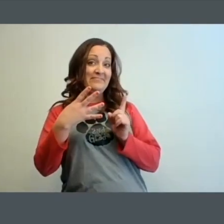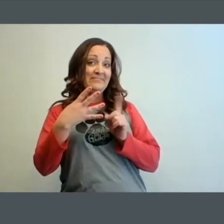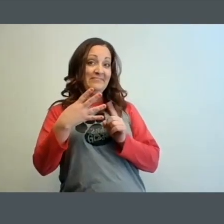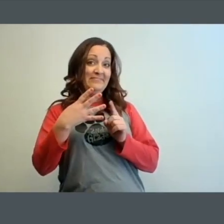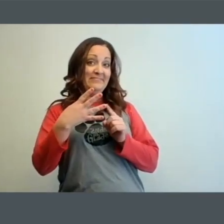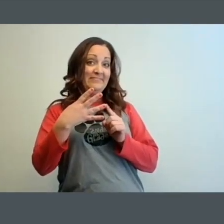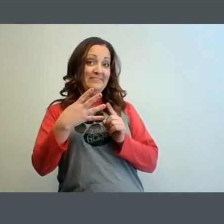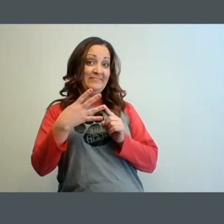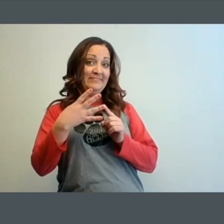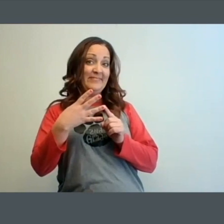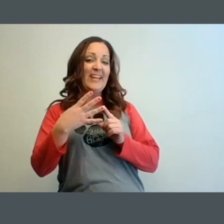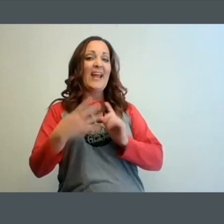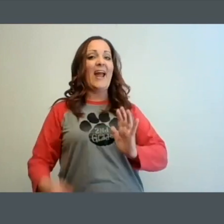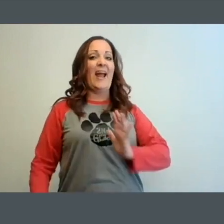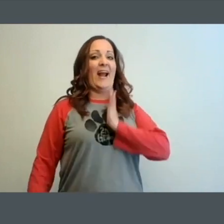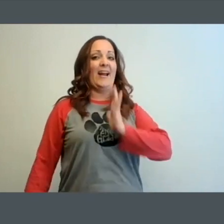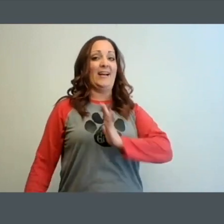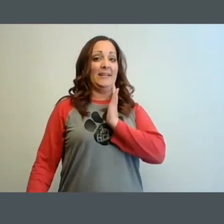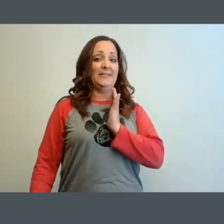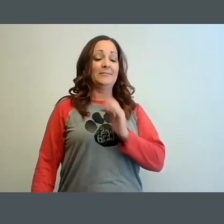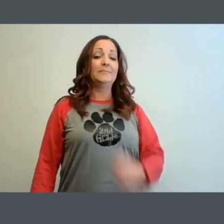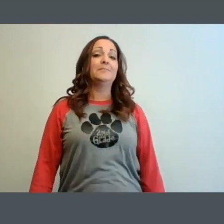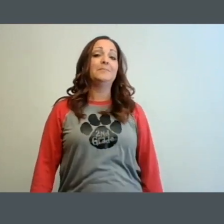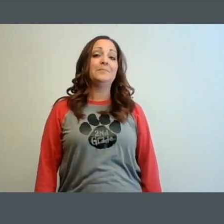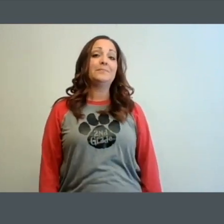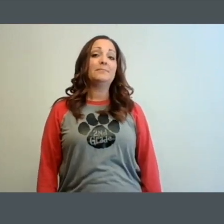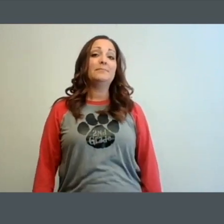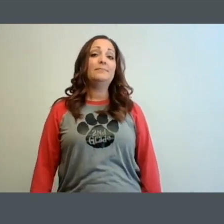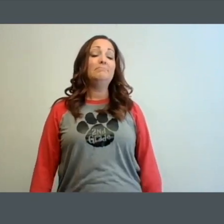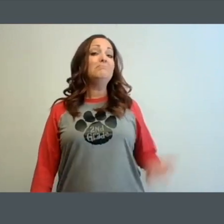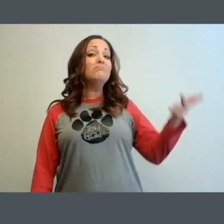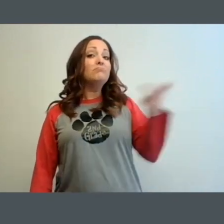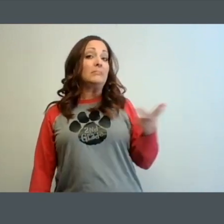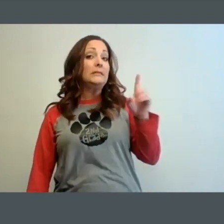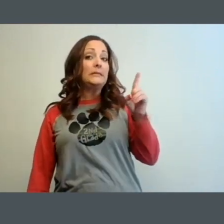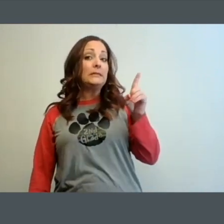their children are doing in the chat feature on Teams.